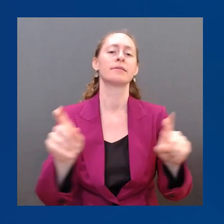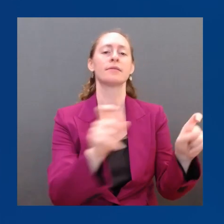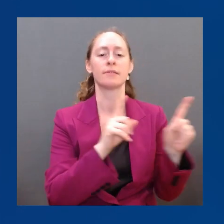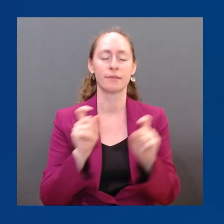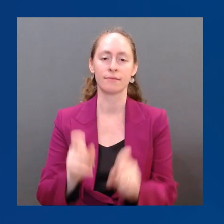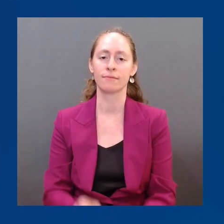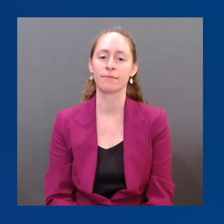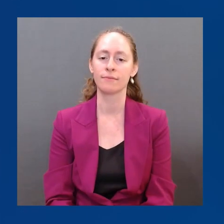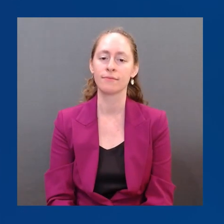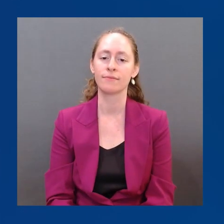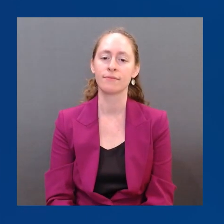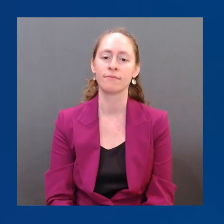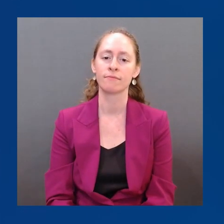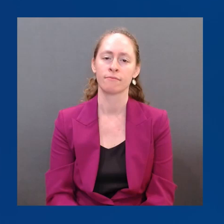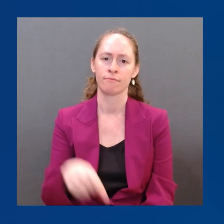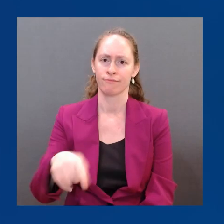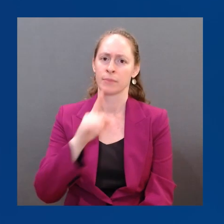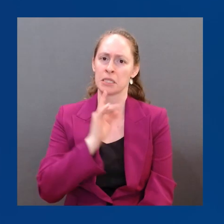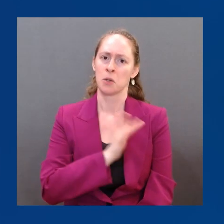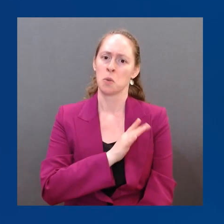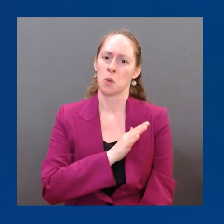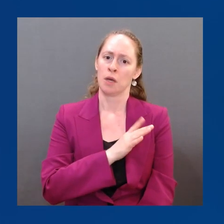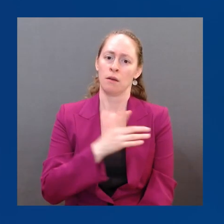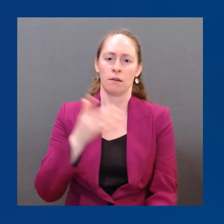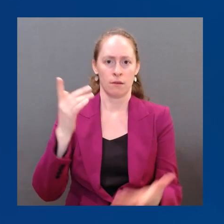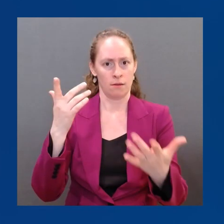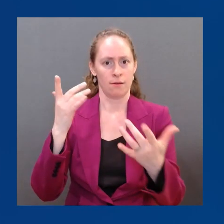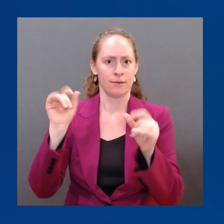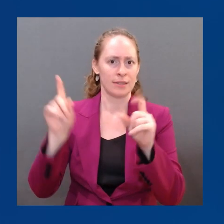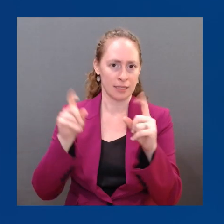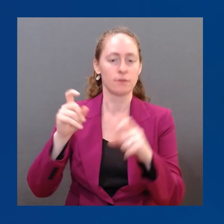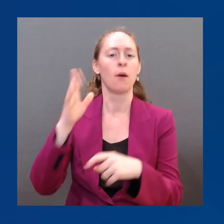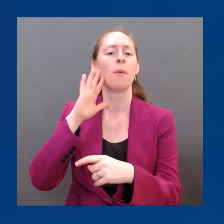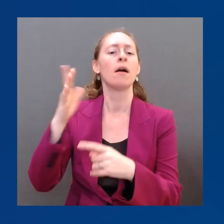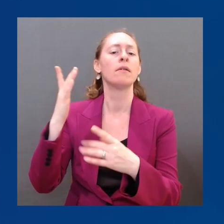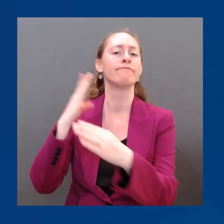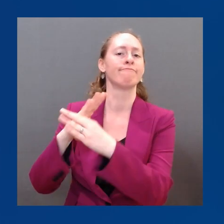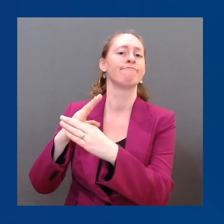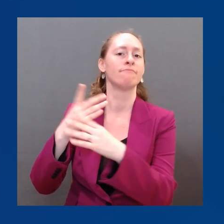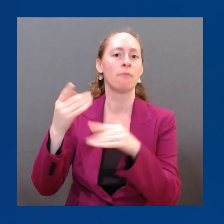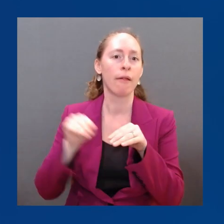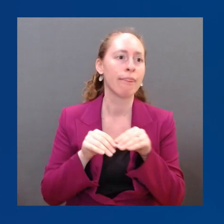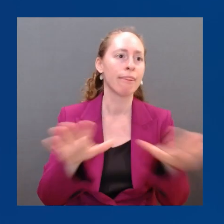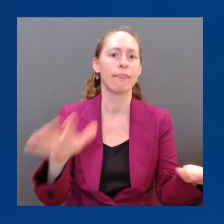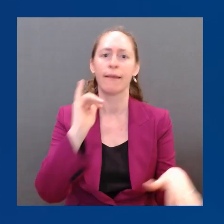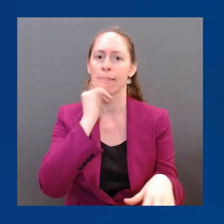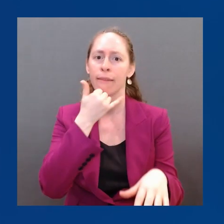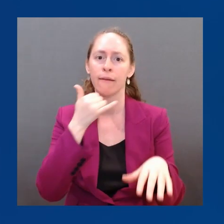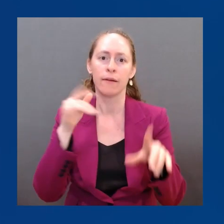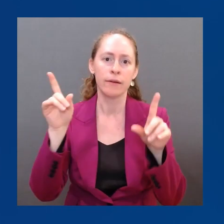of how we keep infections down. On the issue of how do we make sure that infections don't turn into severe illness: